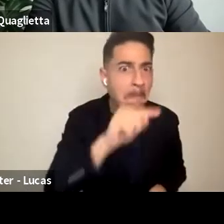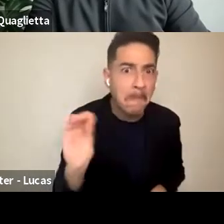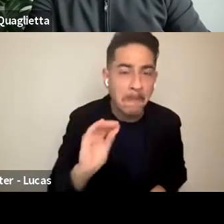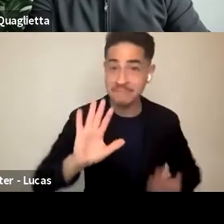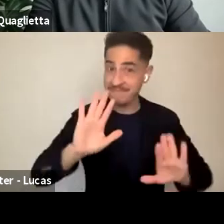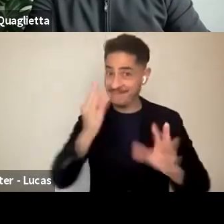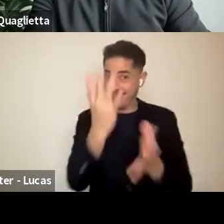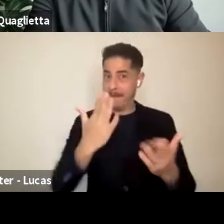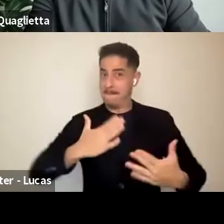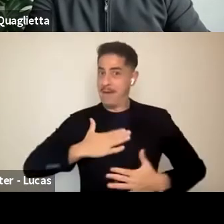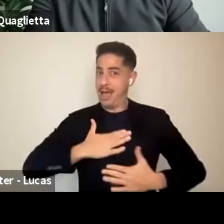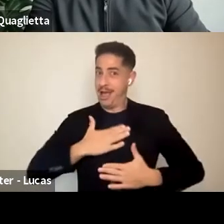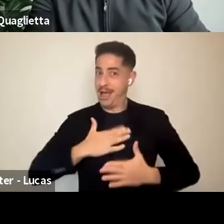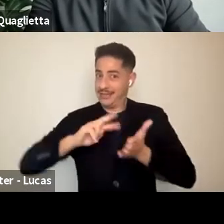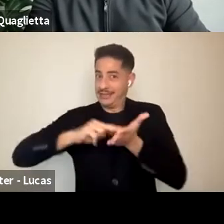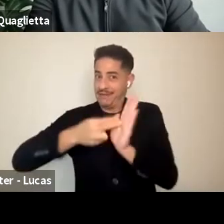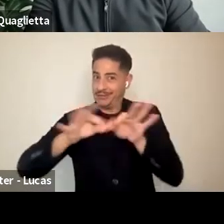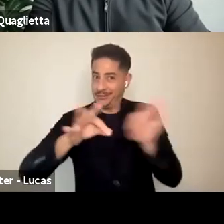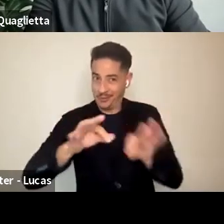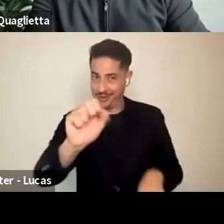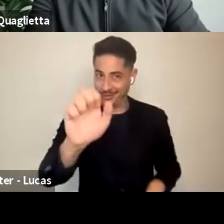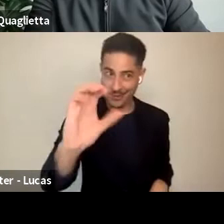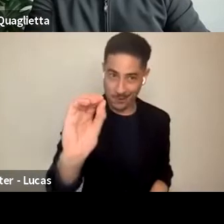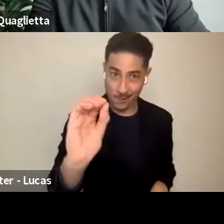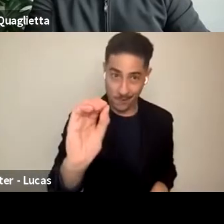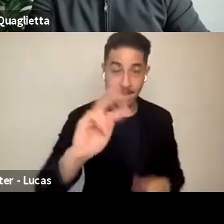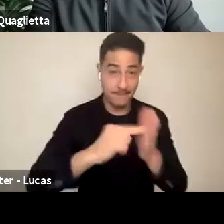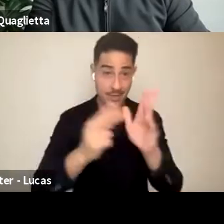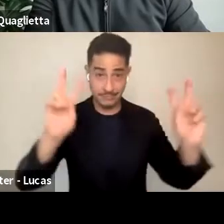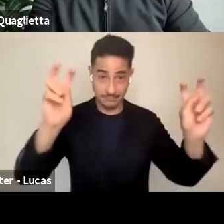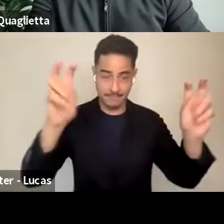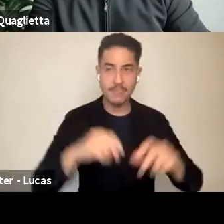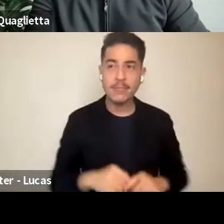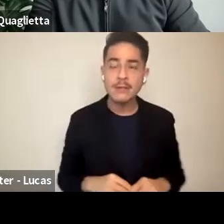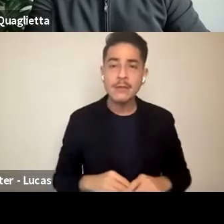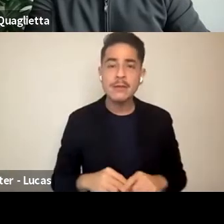of SEO, which is it's the practice of altering a website